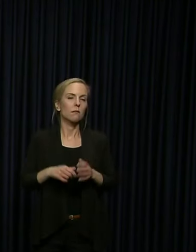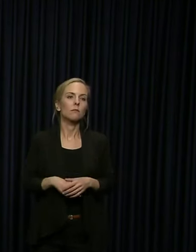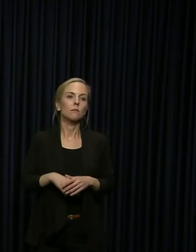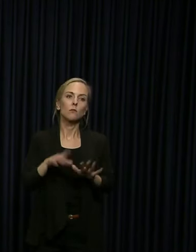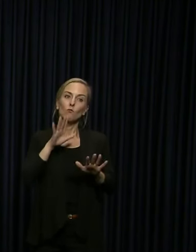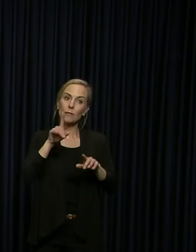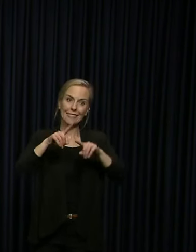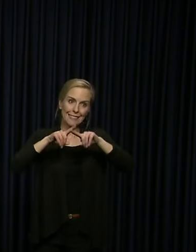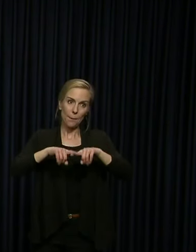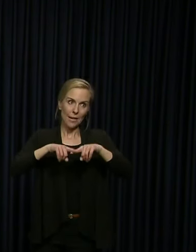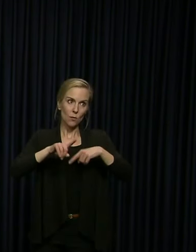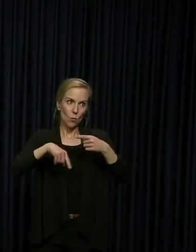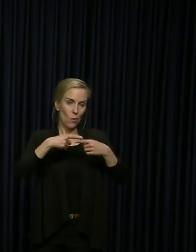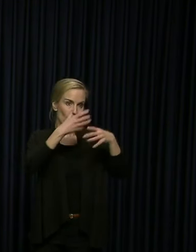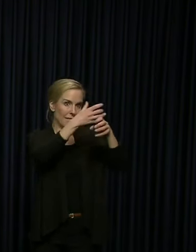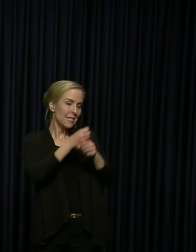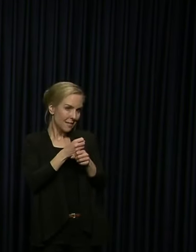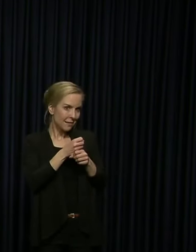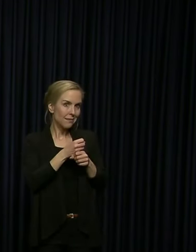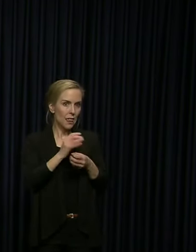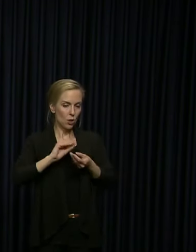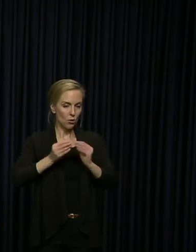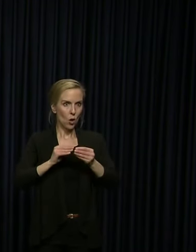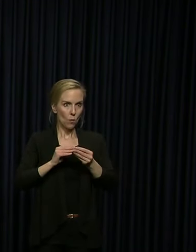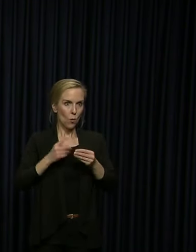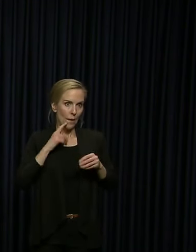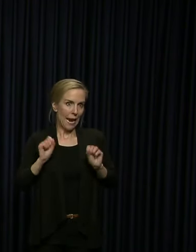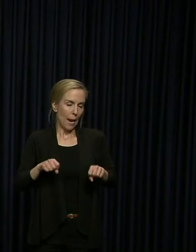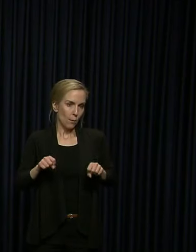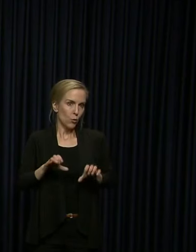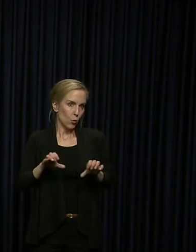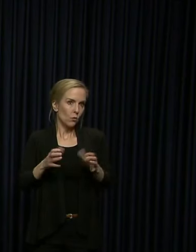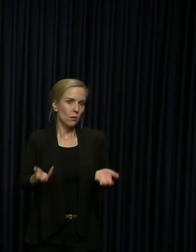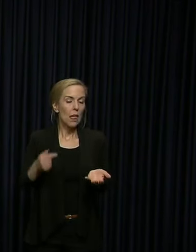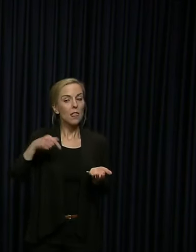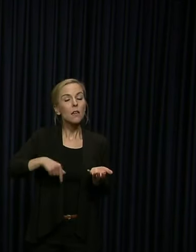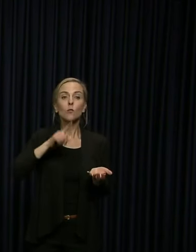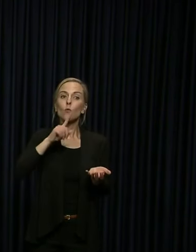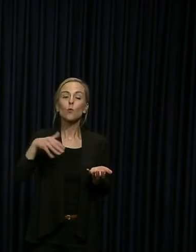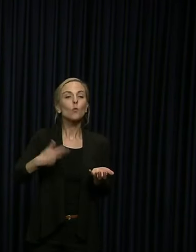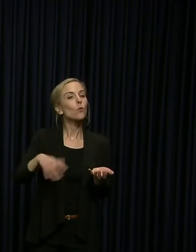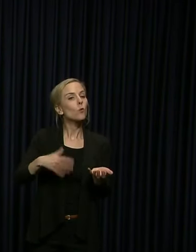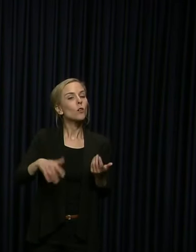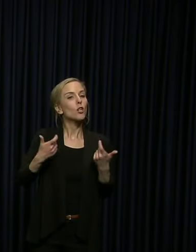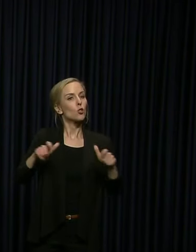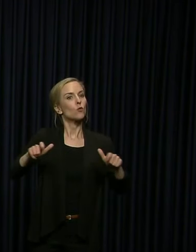WE BELIEVE THAT NUMBER IS A LOT HIGHER BUT REMEMBER WE HAVE 32